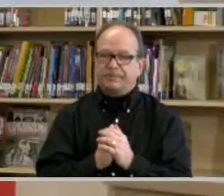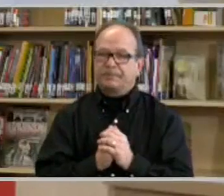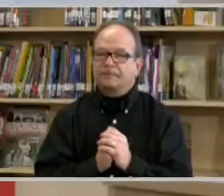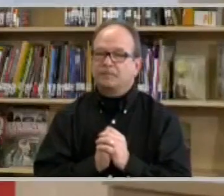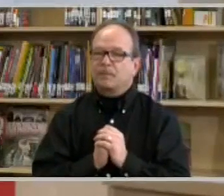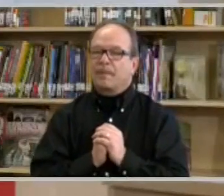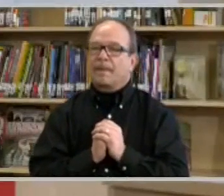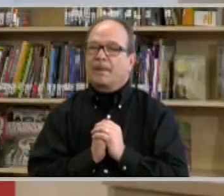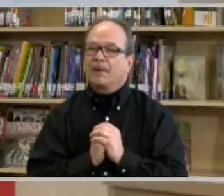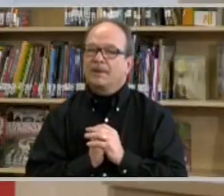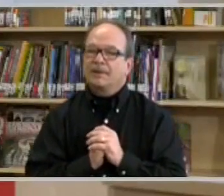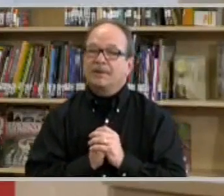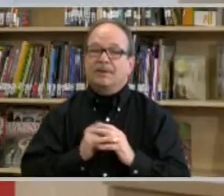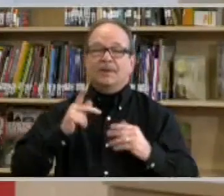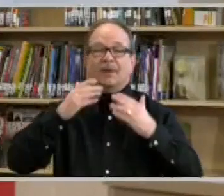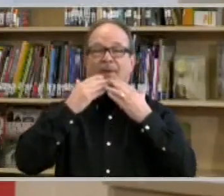US.